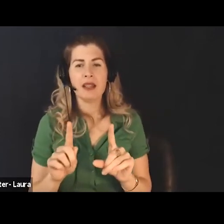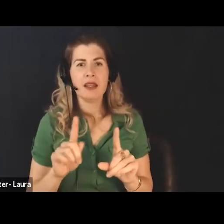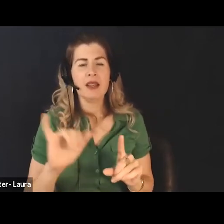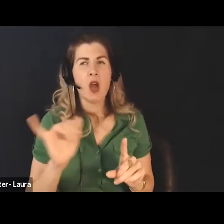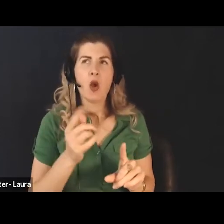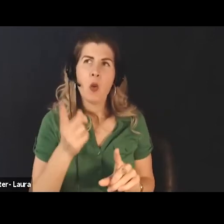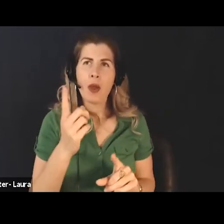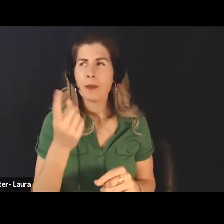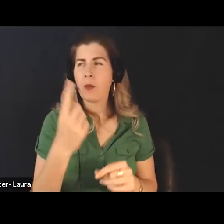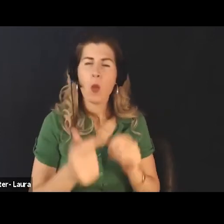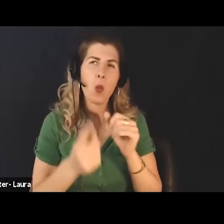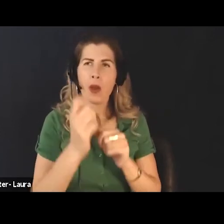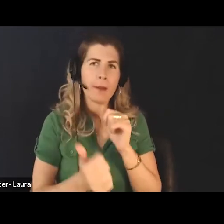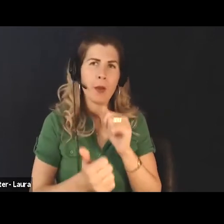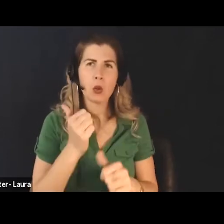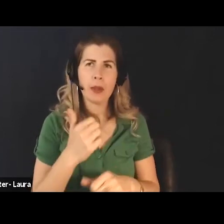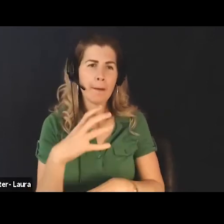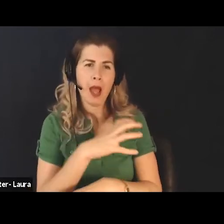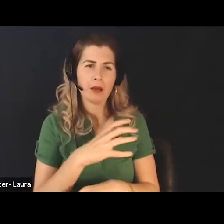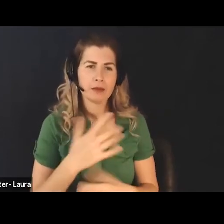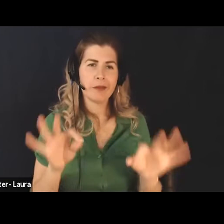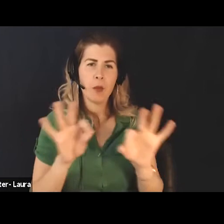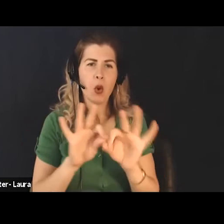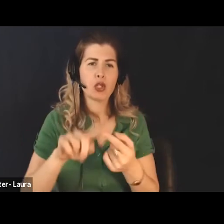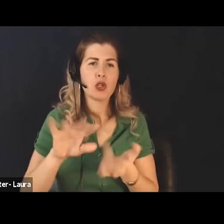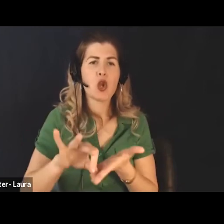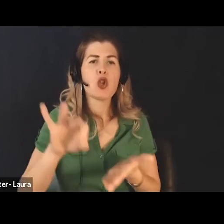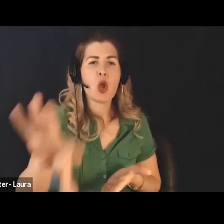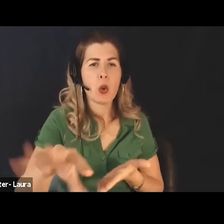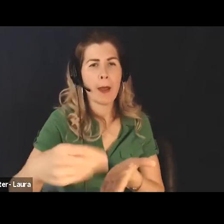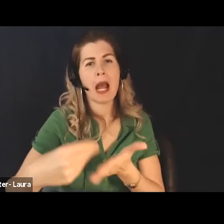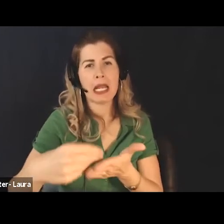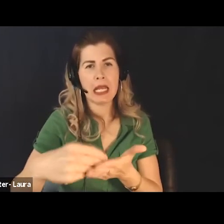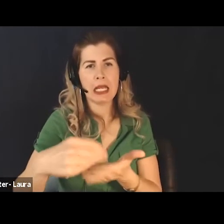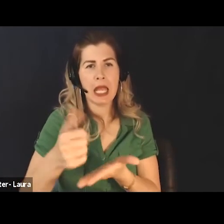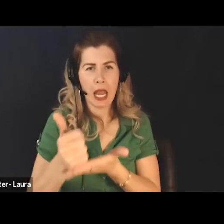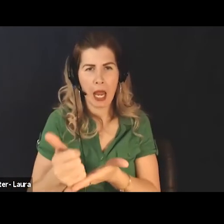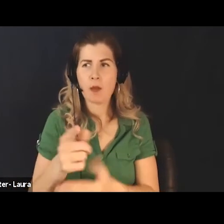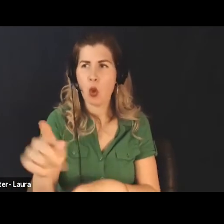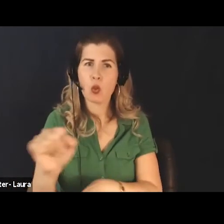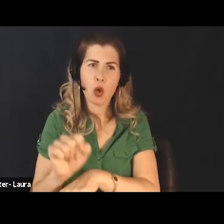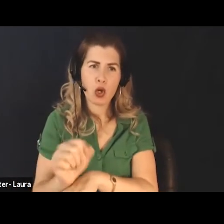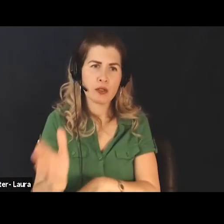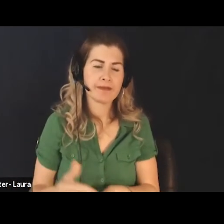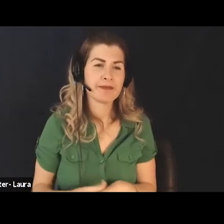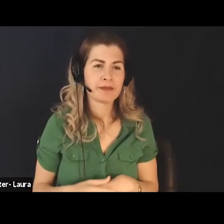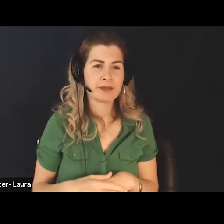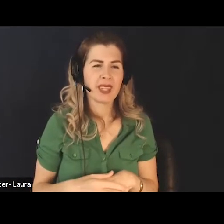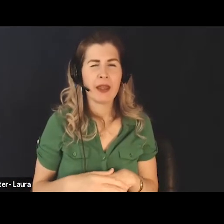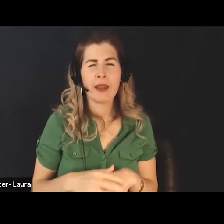You know, actually, I think most powerful thing a lot of us can do right now is just donate money to workers so get them that time.